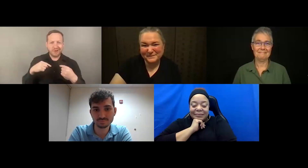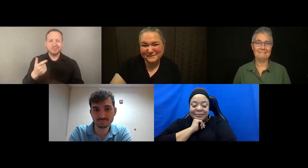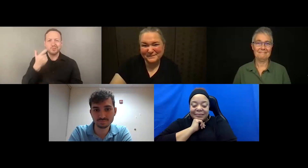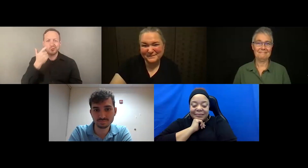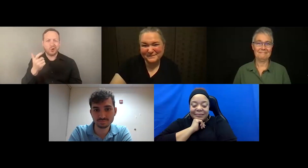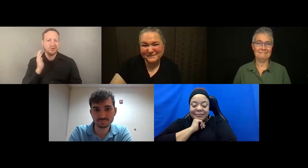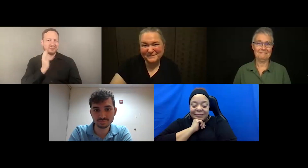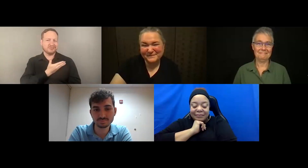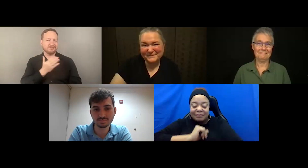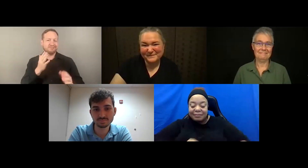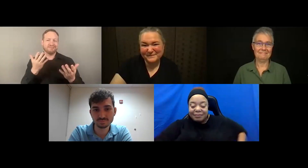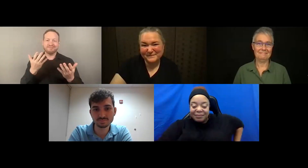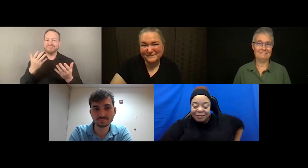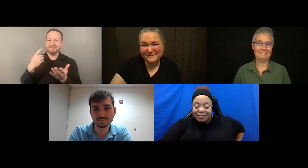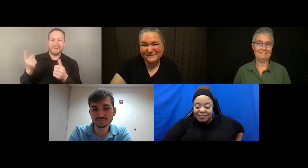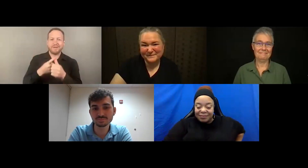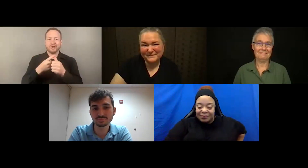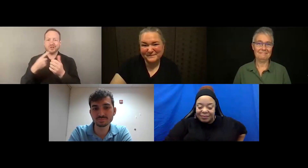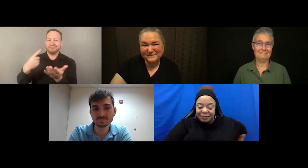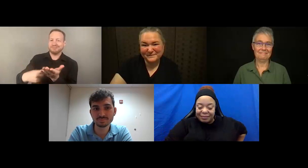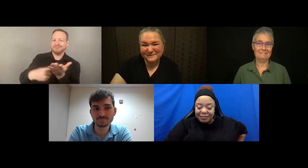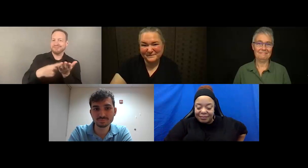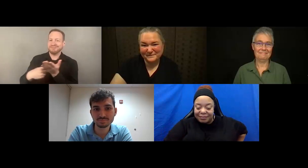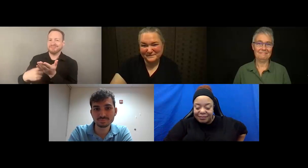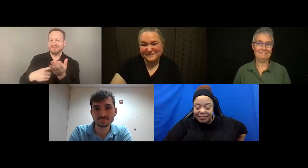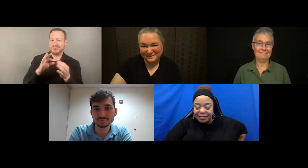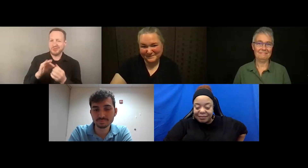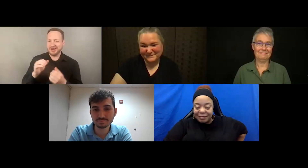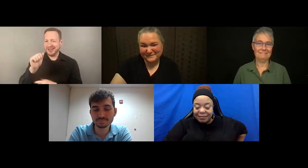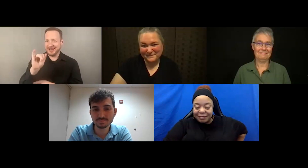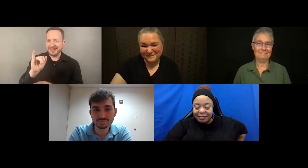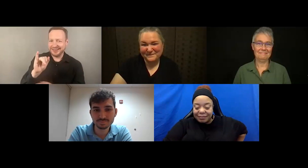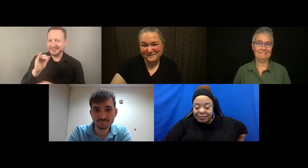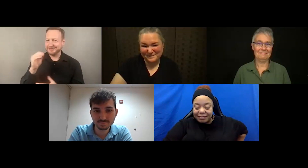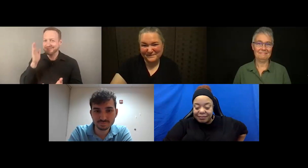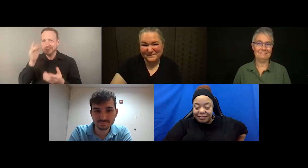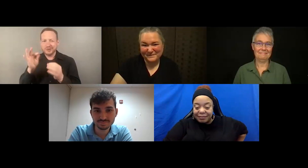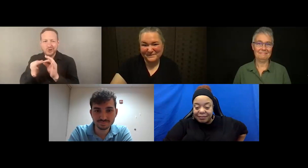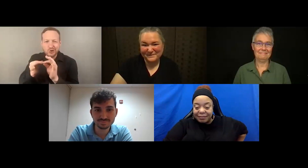everybody in the audience for attending our first discussion about AI and interpreting.